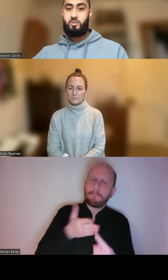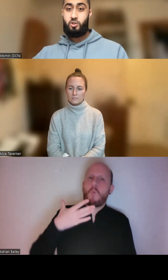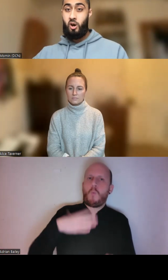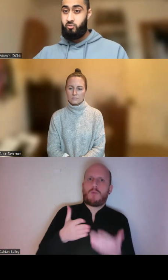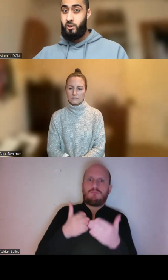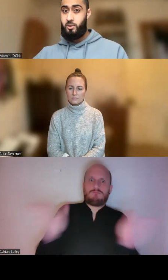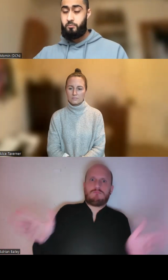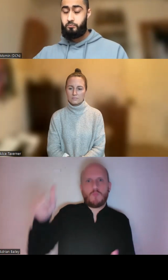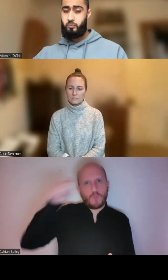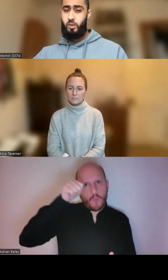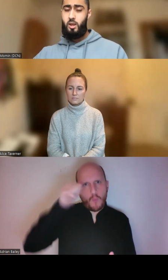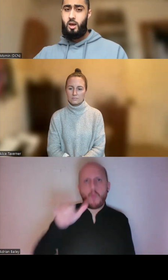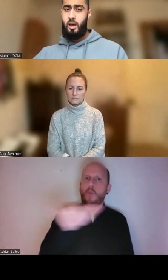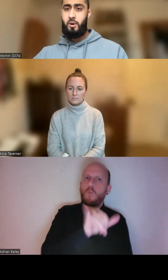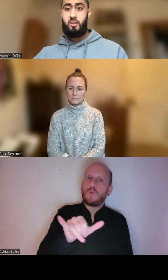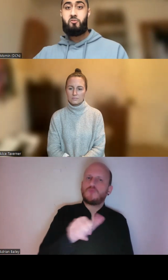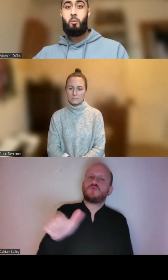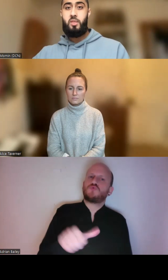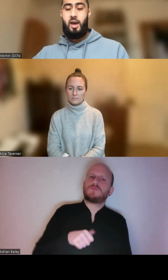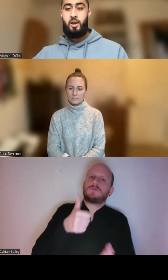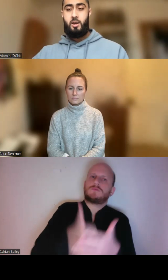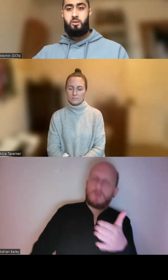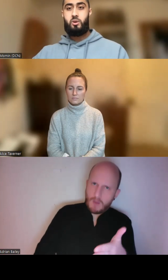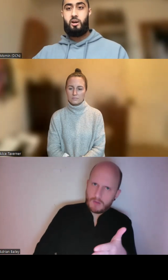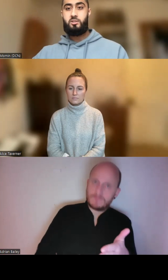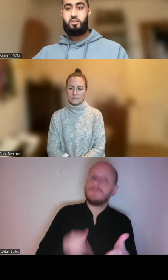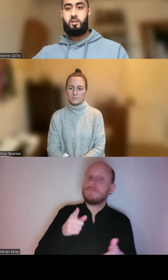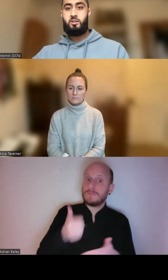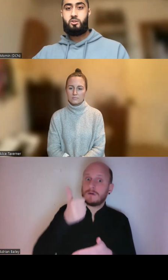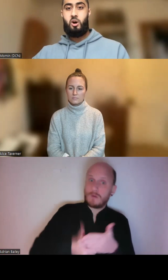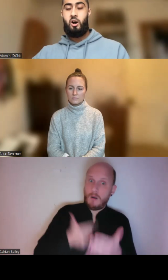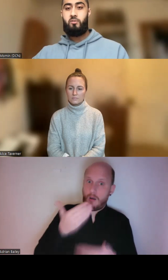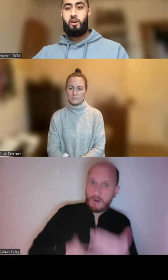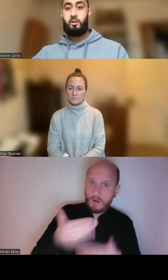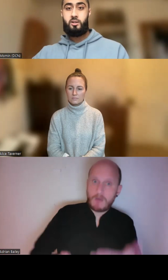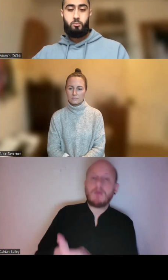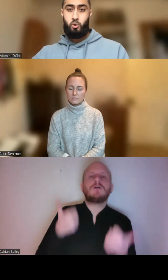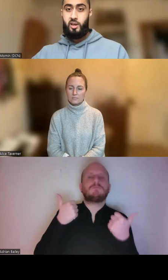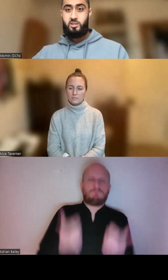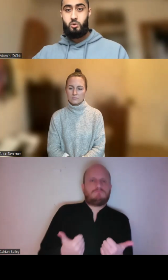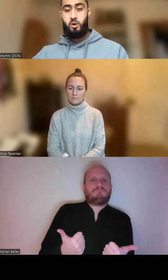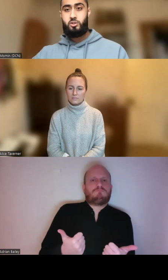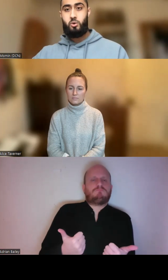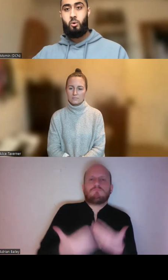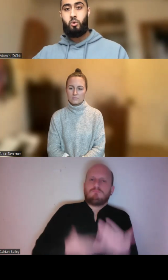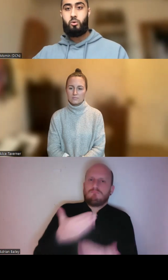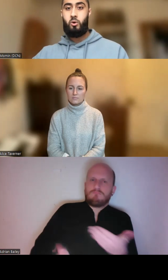to start off with and then from there, you guys can start off and bookcases with us or go